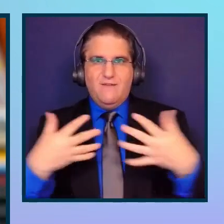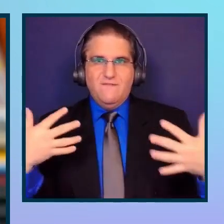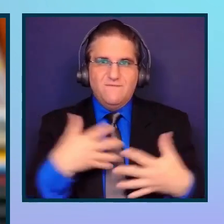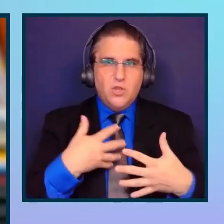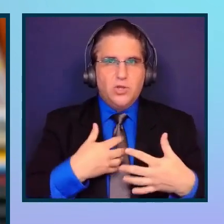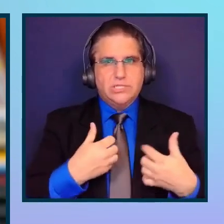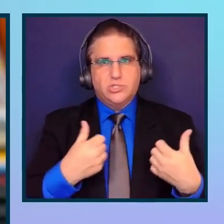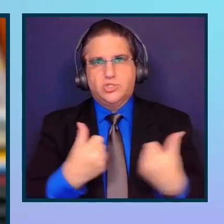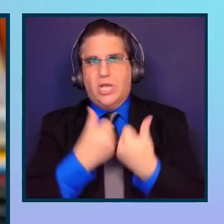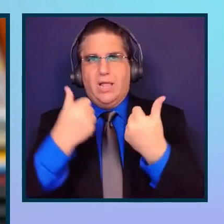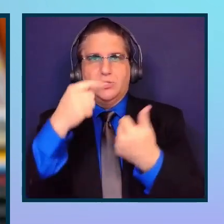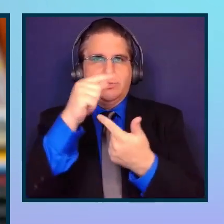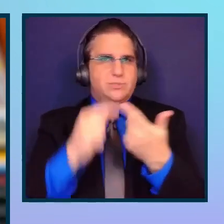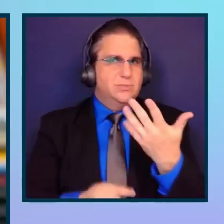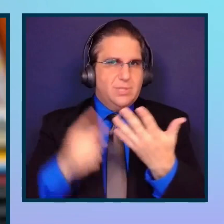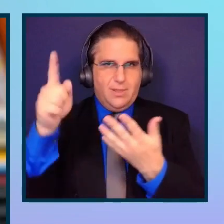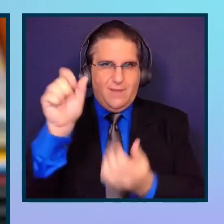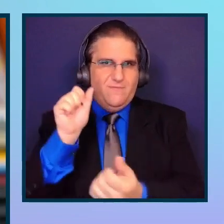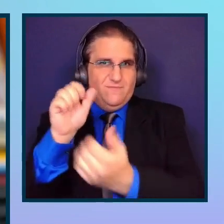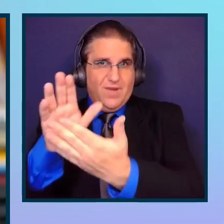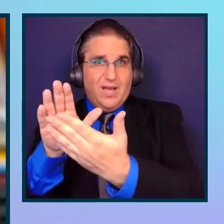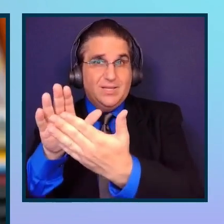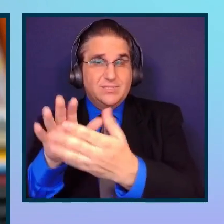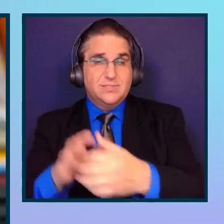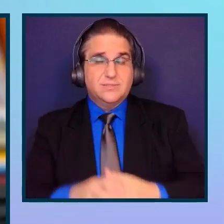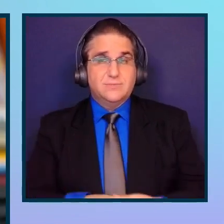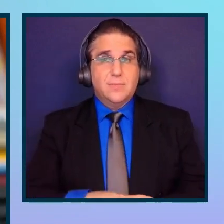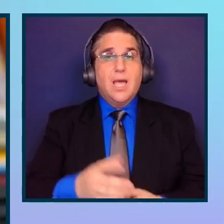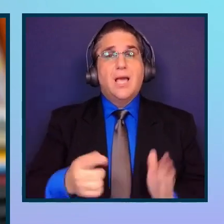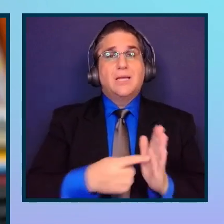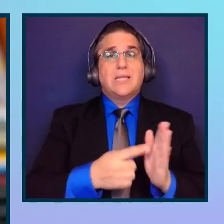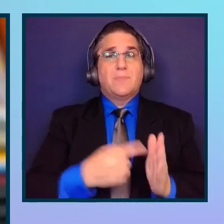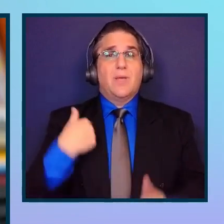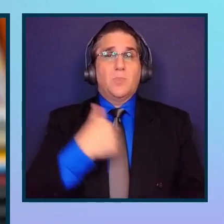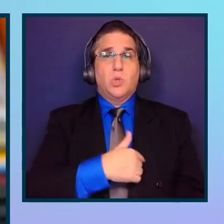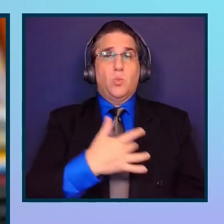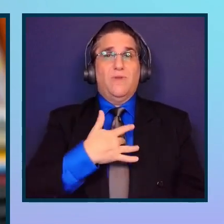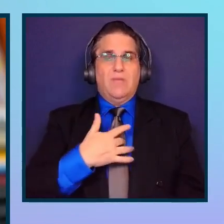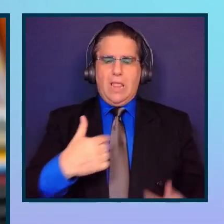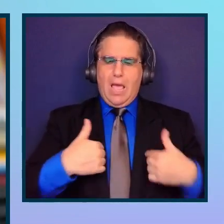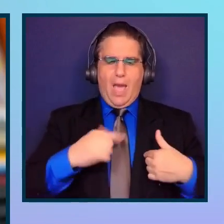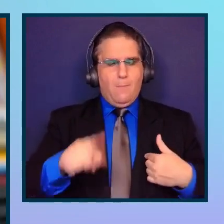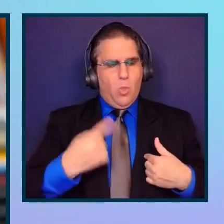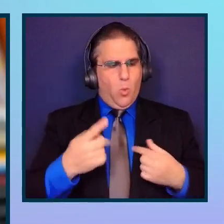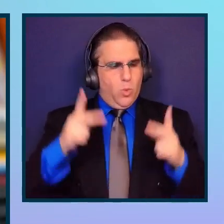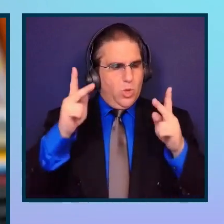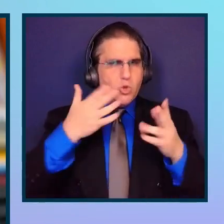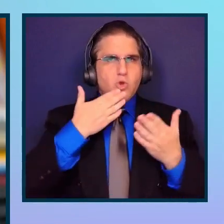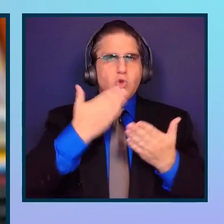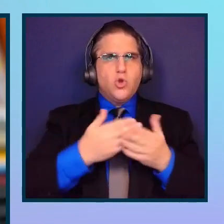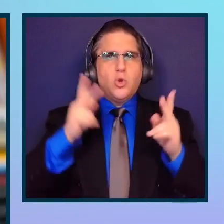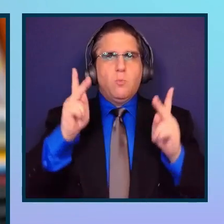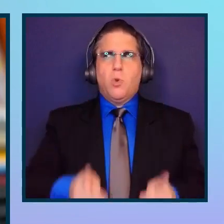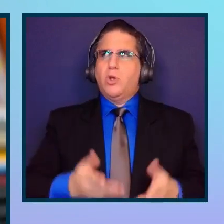And we're not the only good people in the room, the challenge is to establish a culture